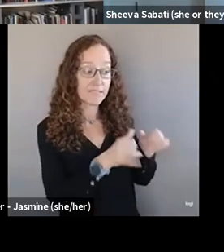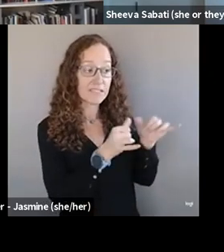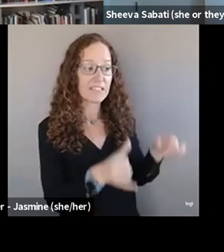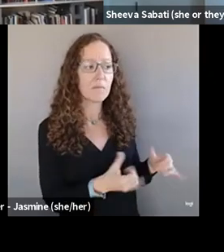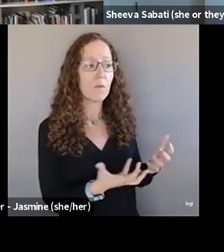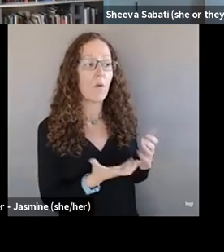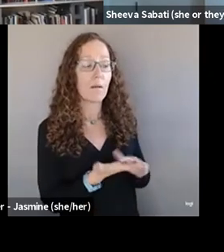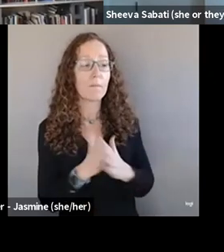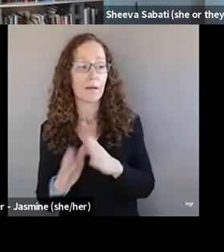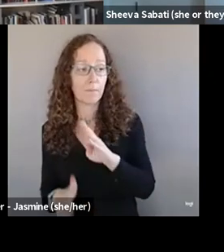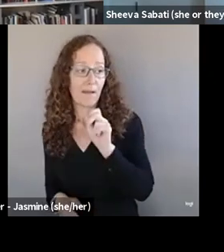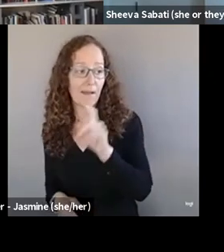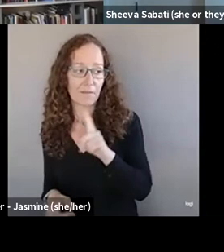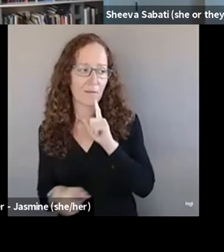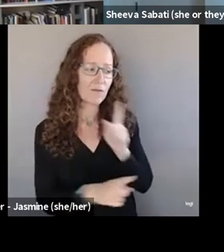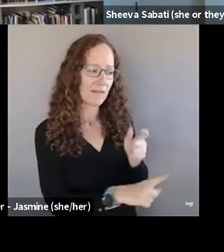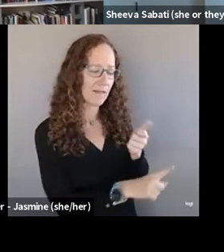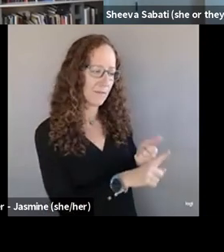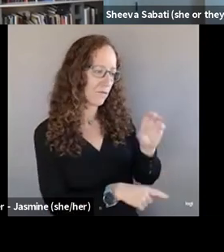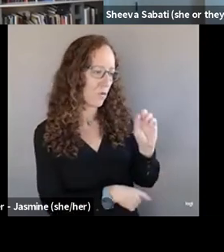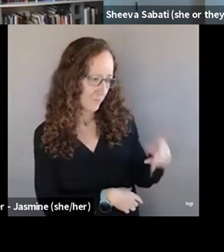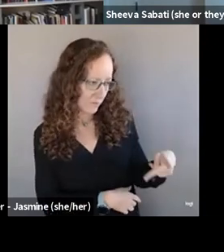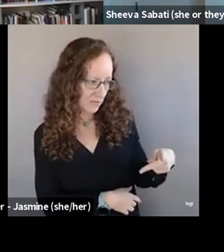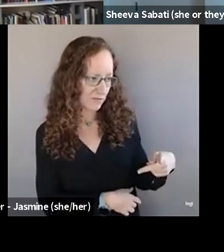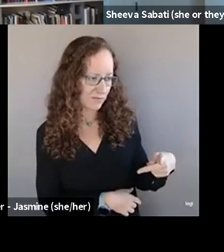is that in commensurability. And it's important to name what we